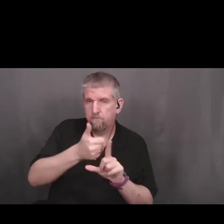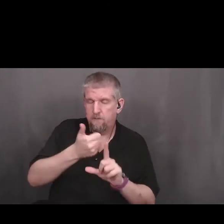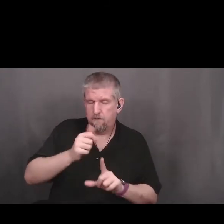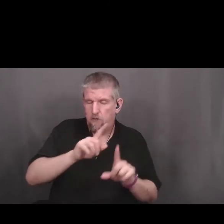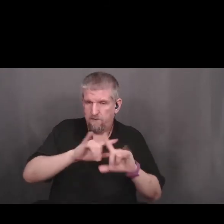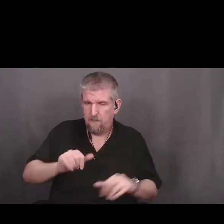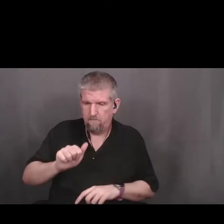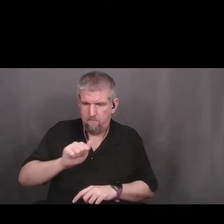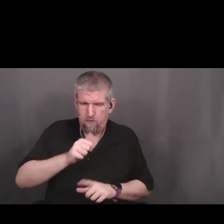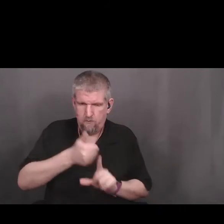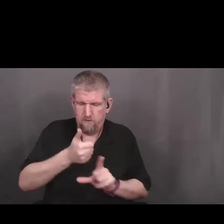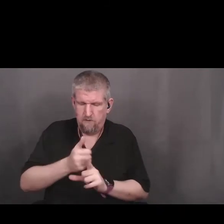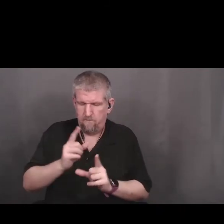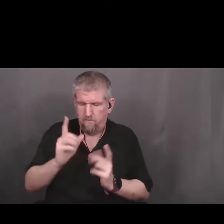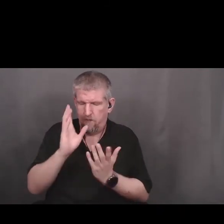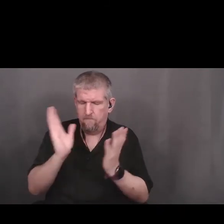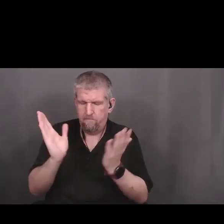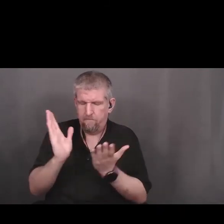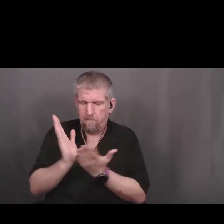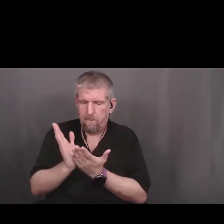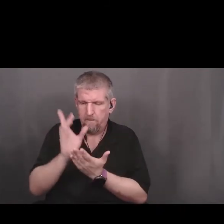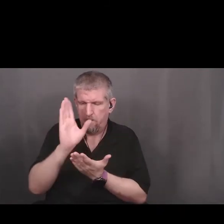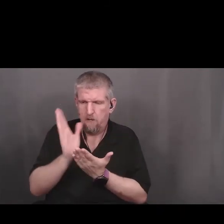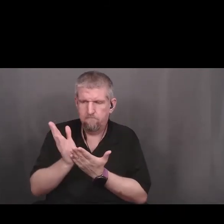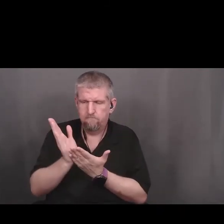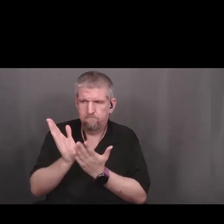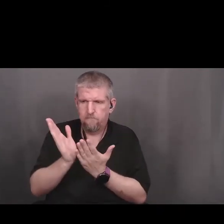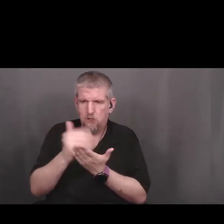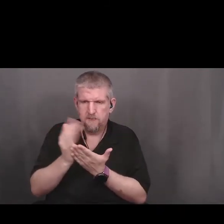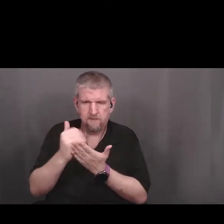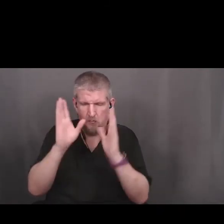So at 18, like currently we're not declared disabled,